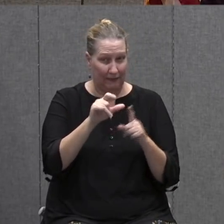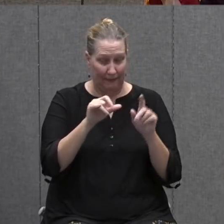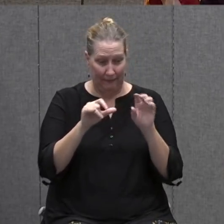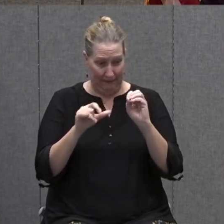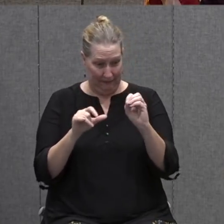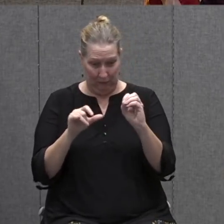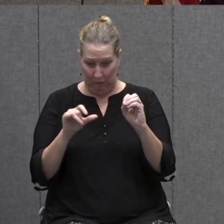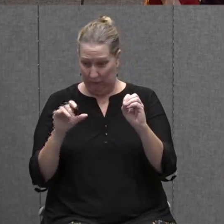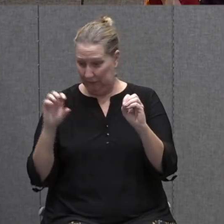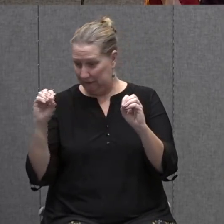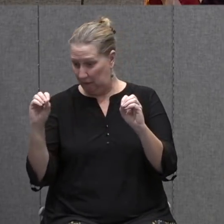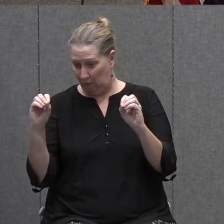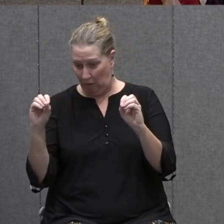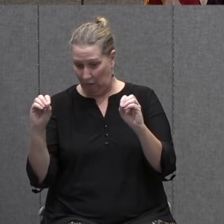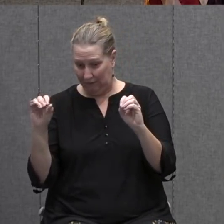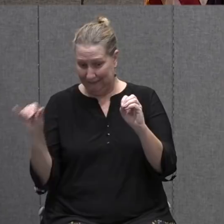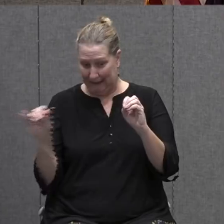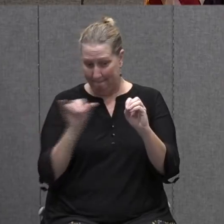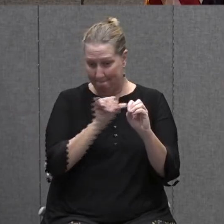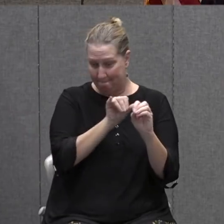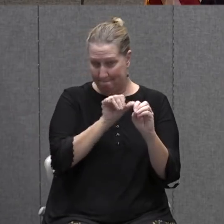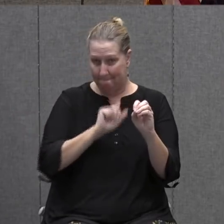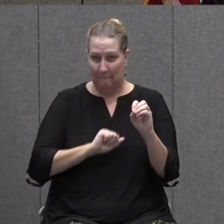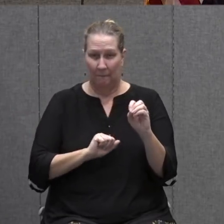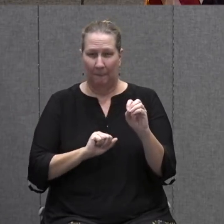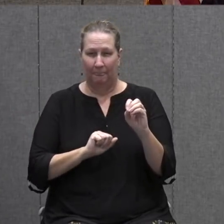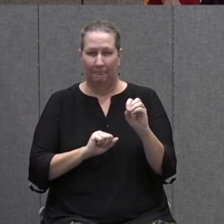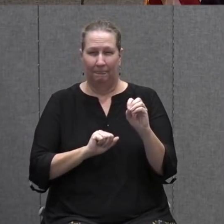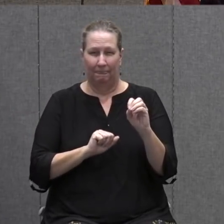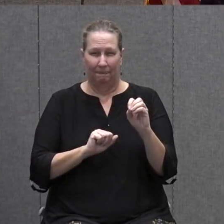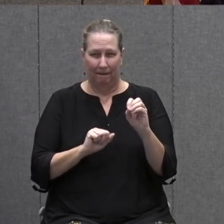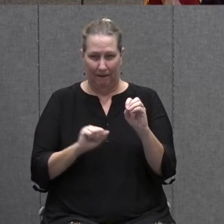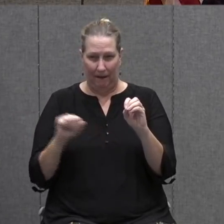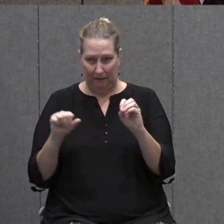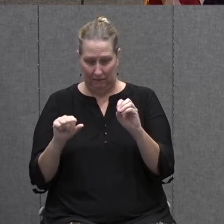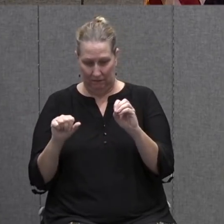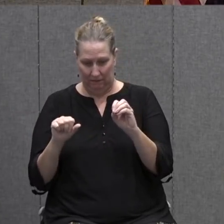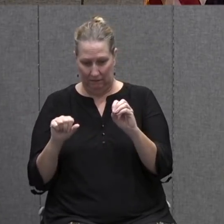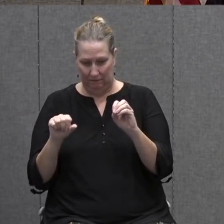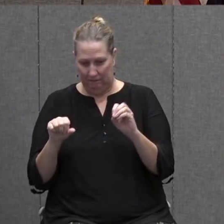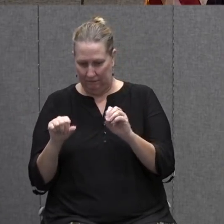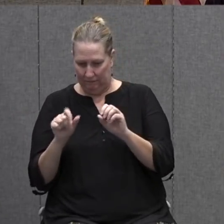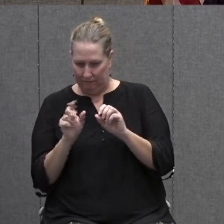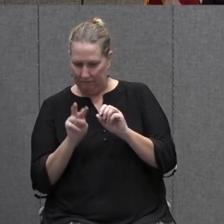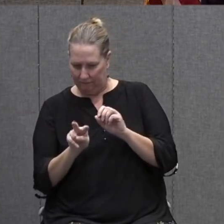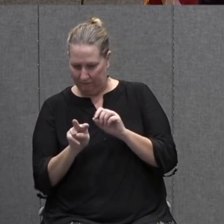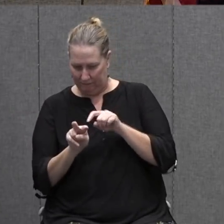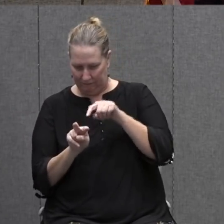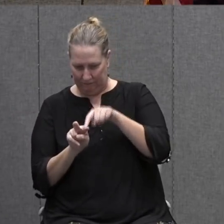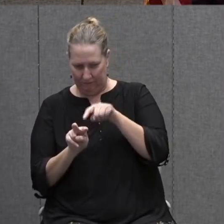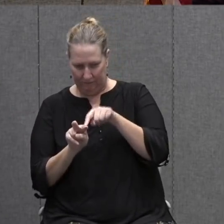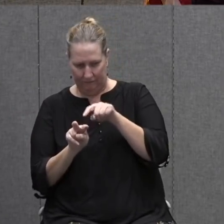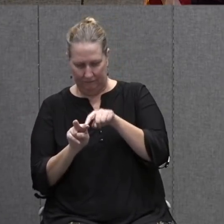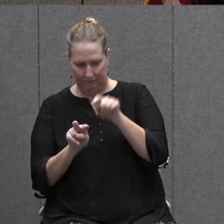in these spots and another letter is the same one that repeats. So let me say that again.